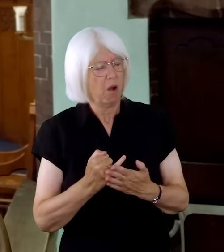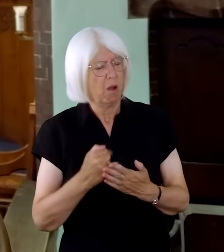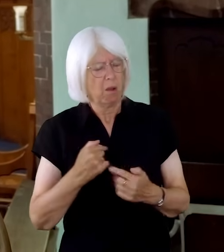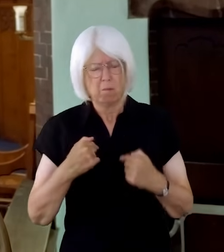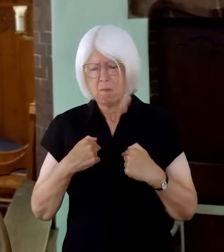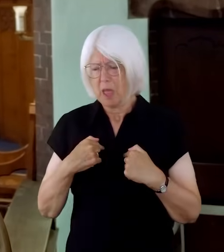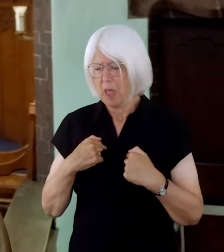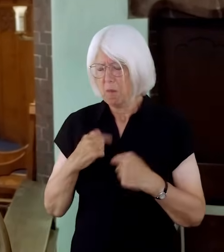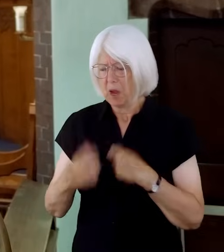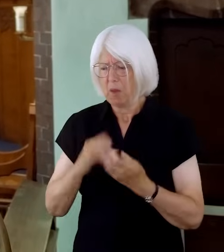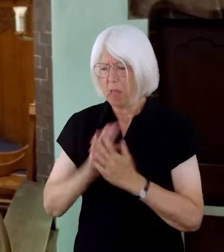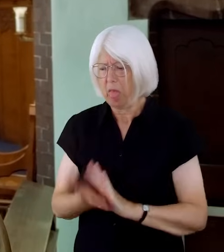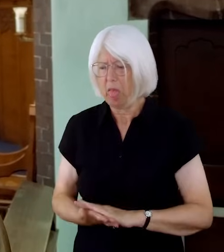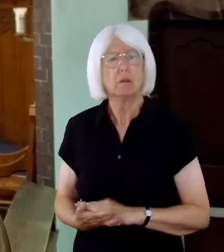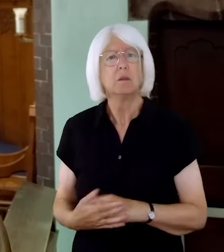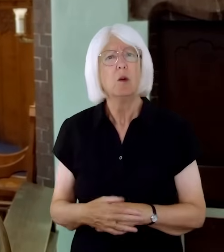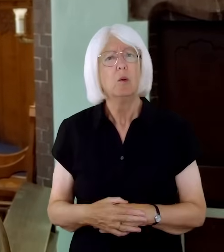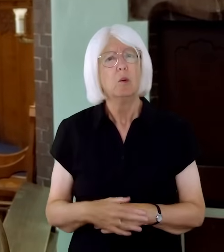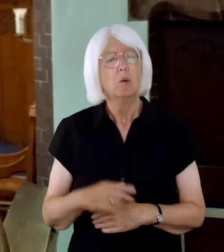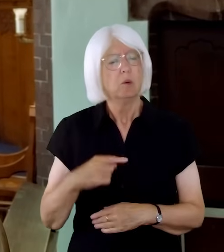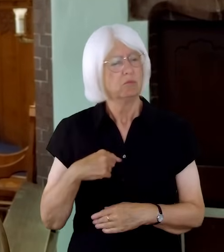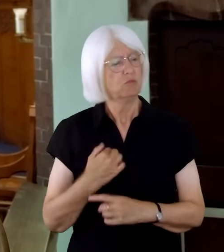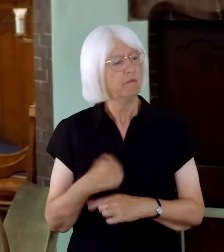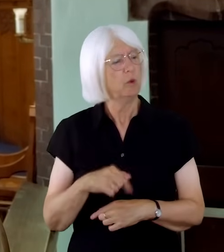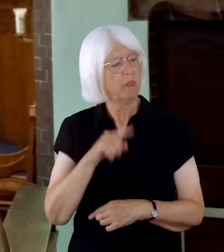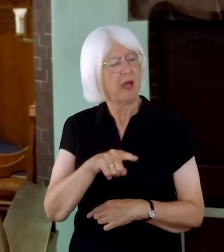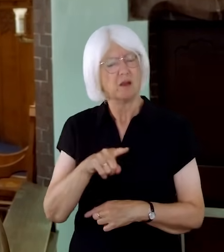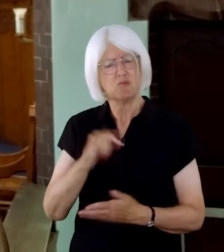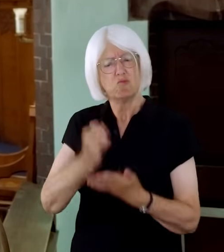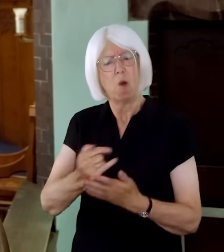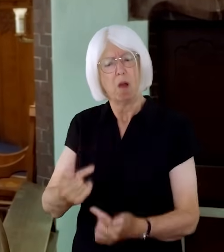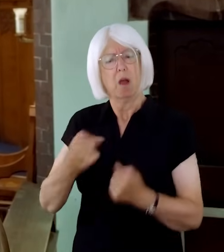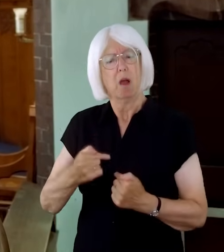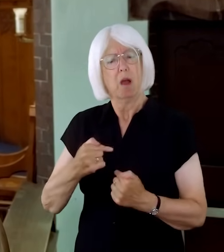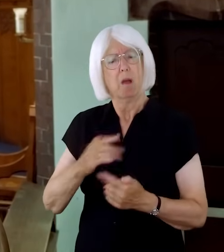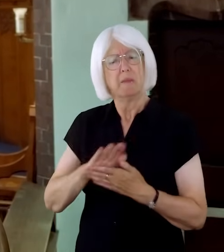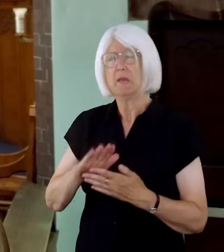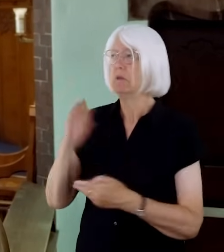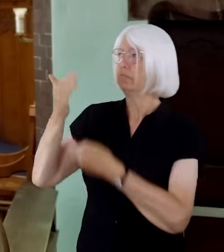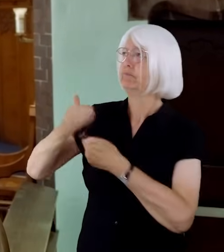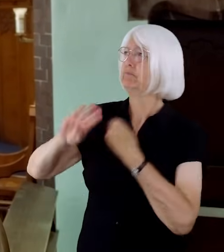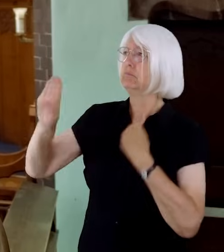to refuse to let those wrongs separate us from God and from one another.